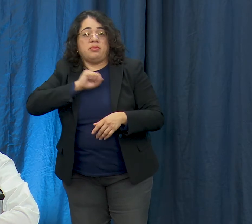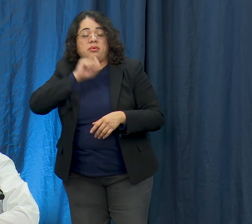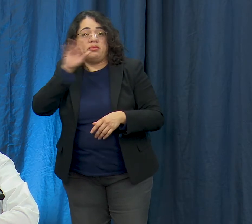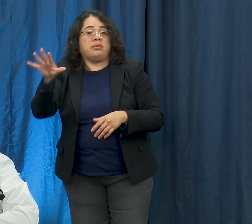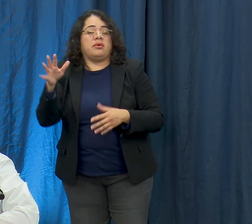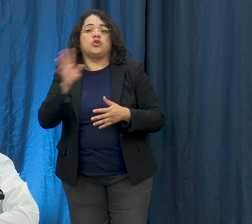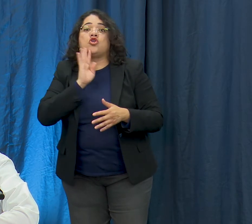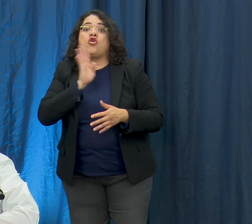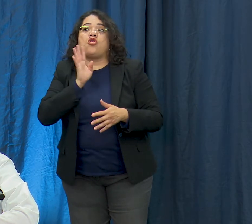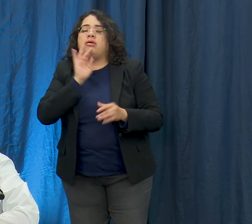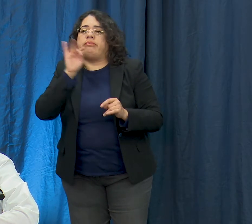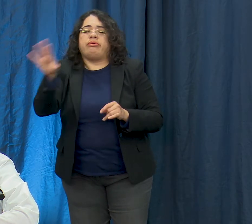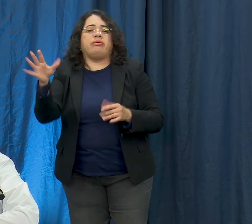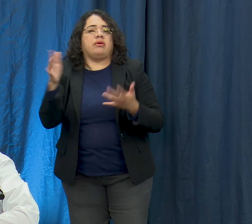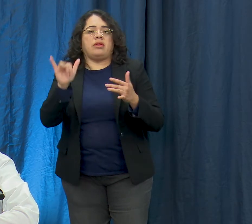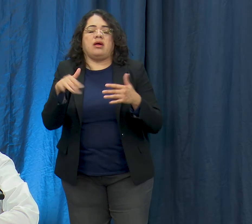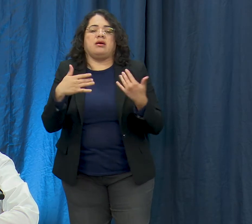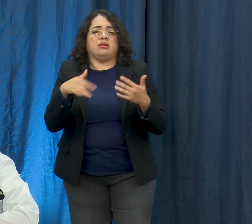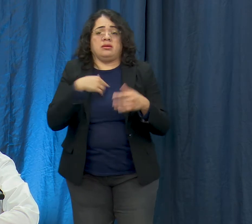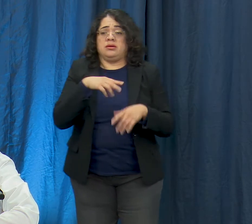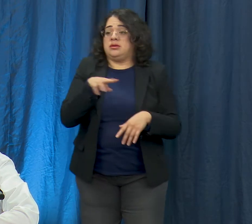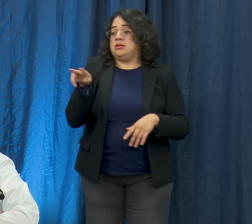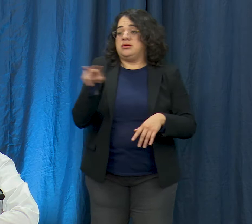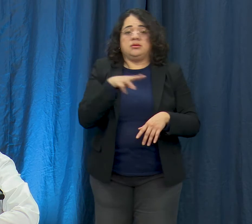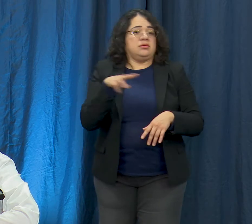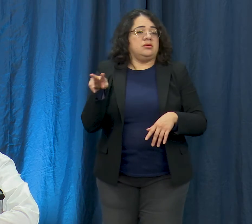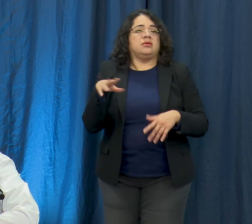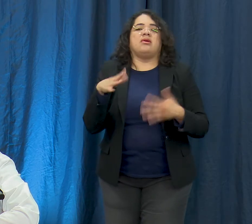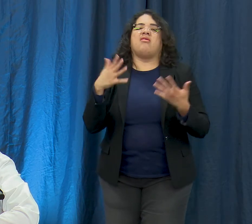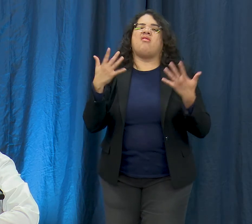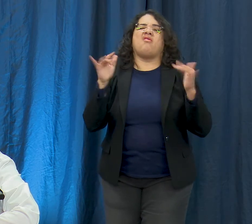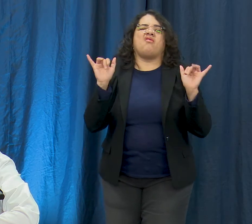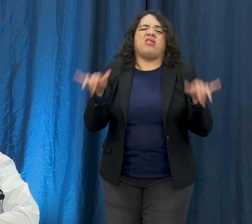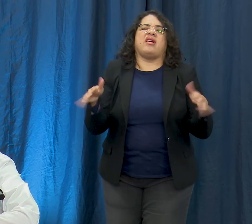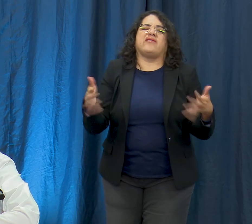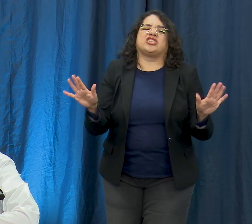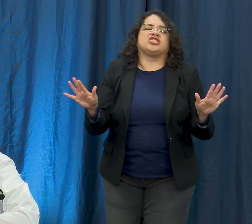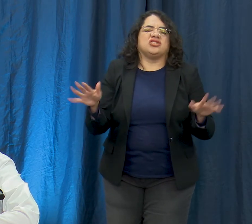is the way you can transmit it. We feel that wearing a facial covering helps